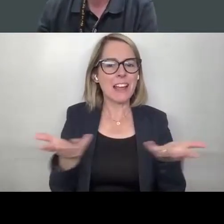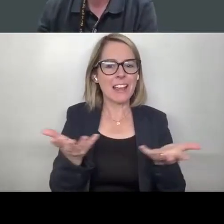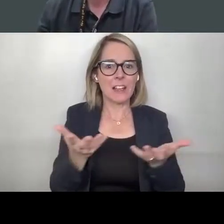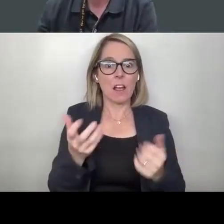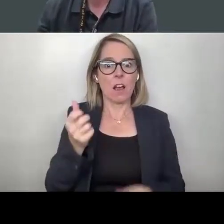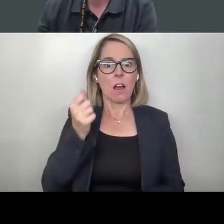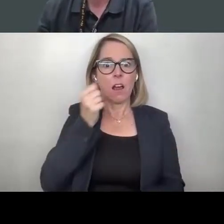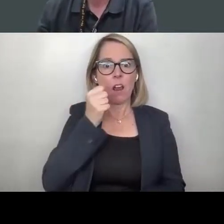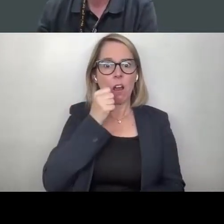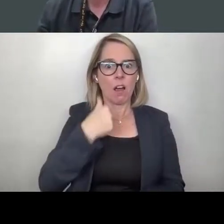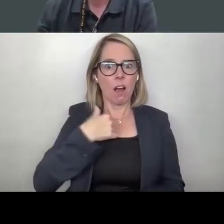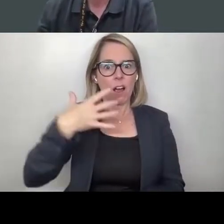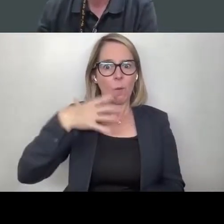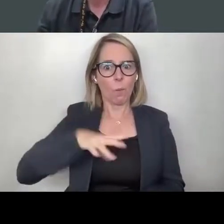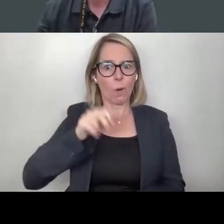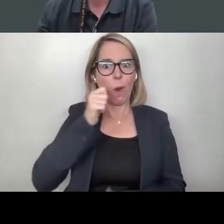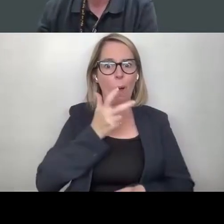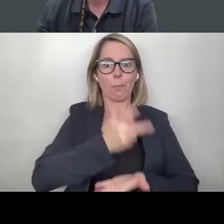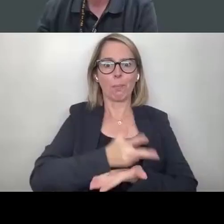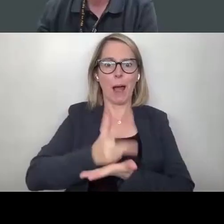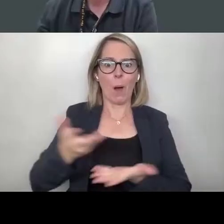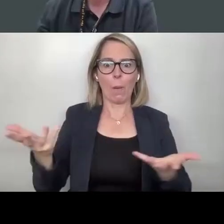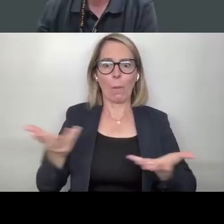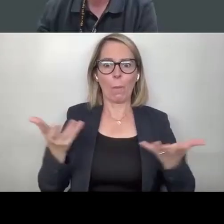some better detail on parking when I've been going to a health appointment. So,